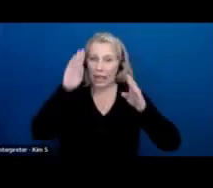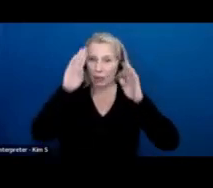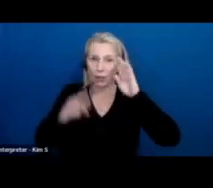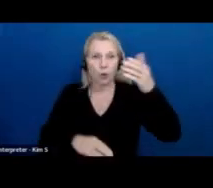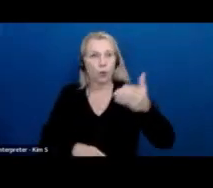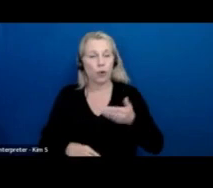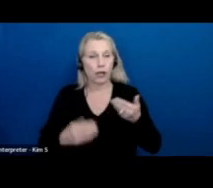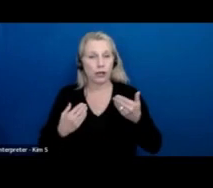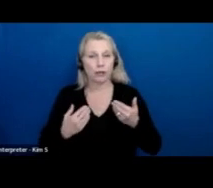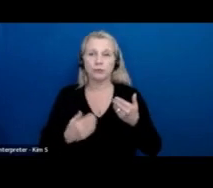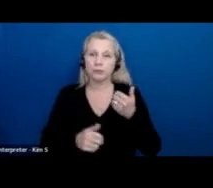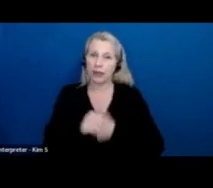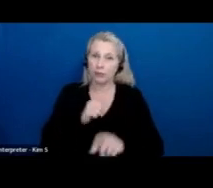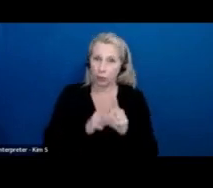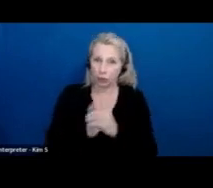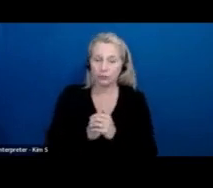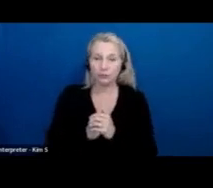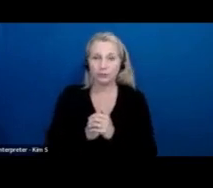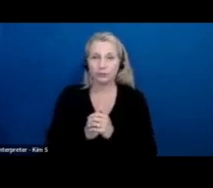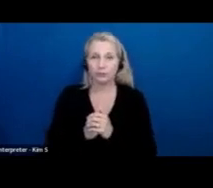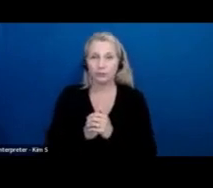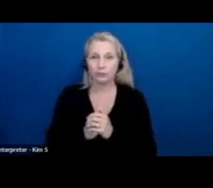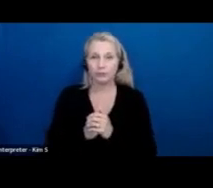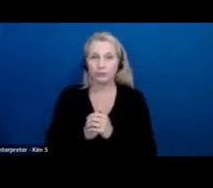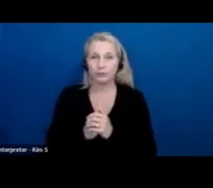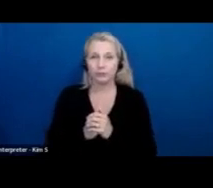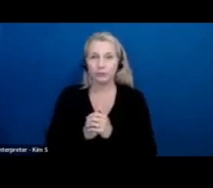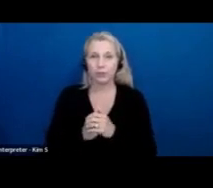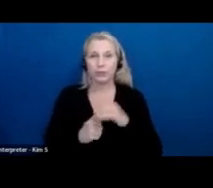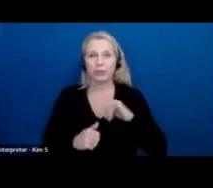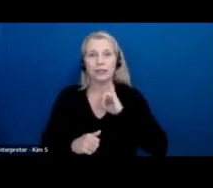to everyone. This is a February